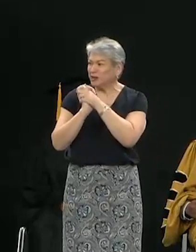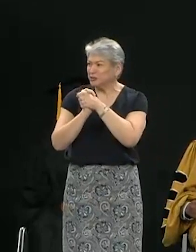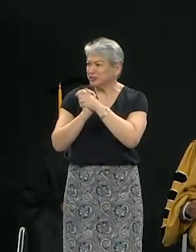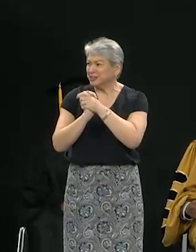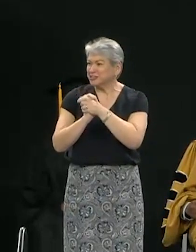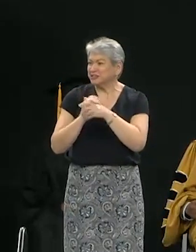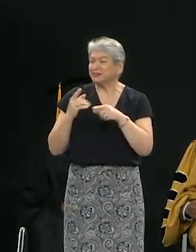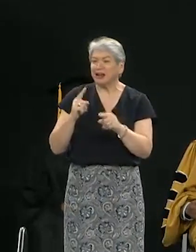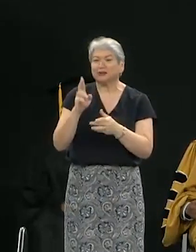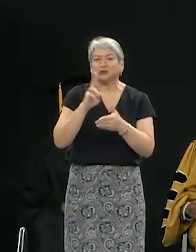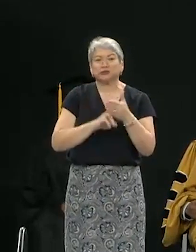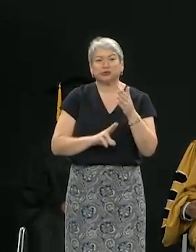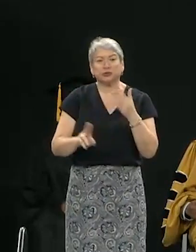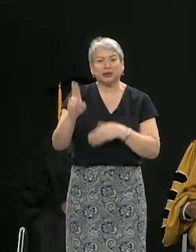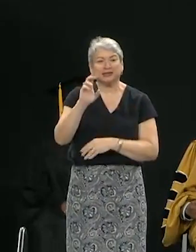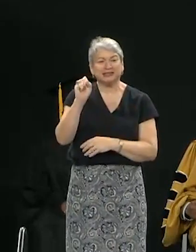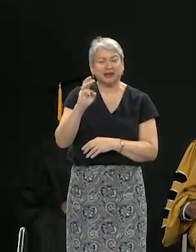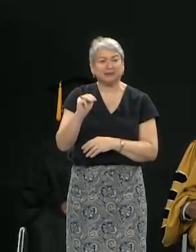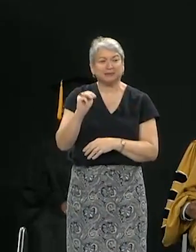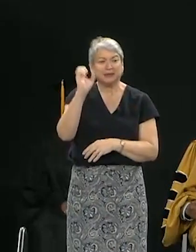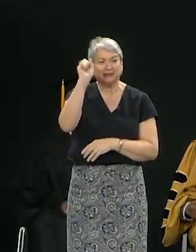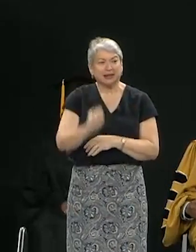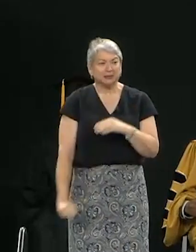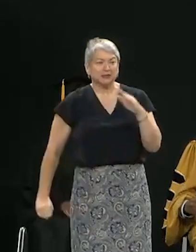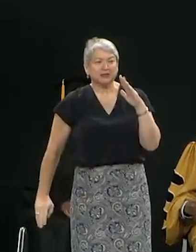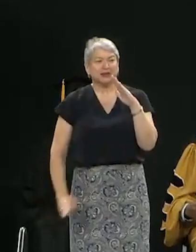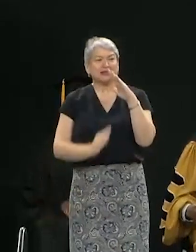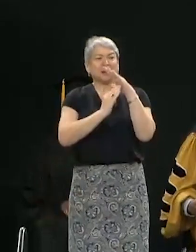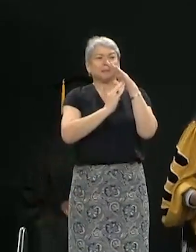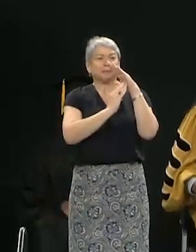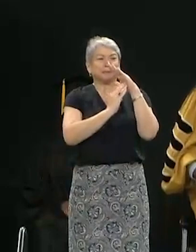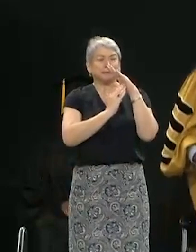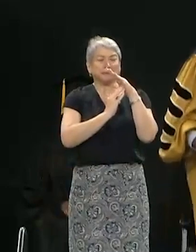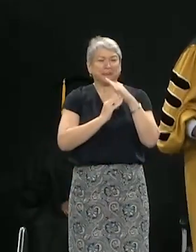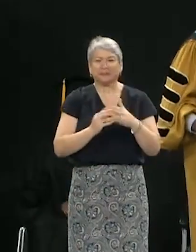And as we say, Southern Miss – To The Top! Thank you.